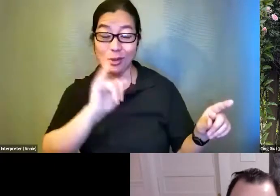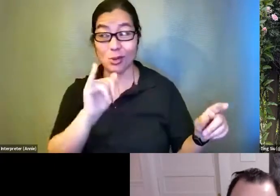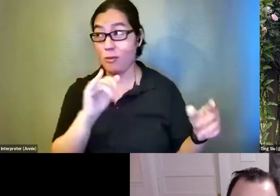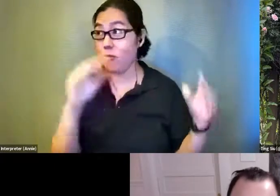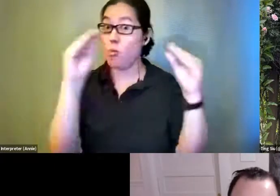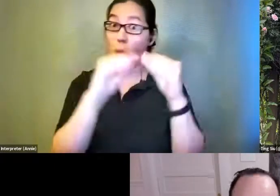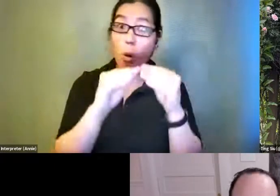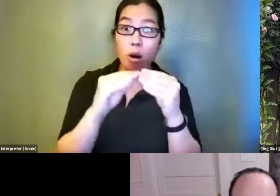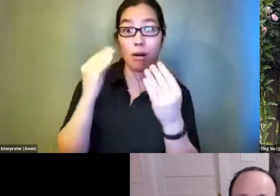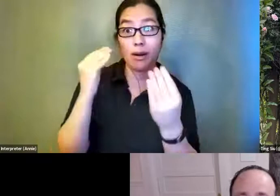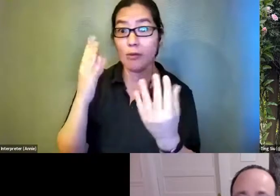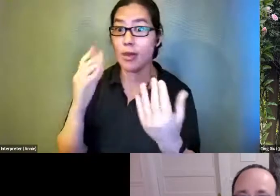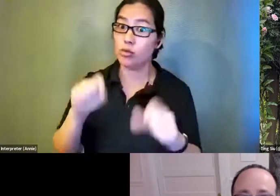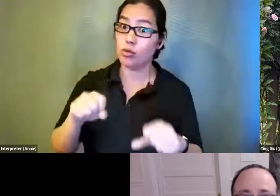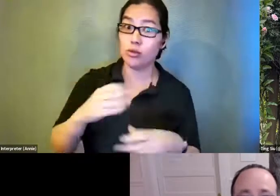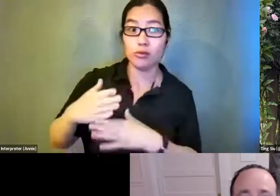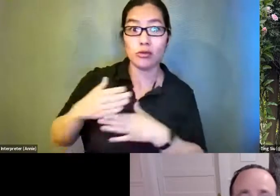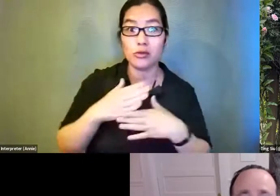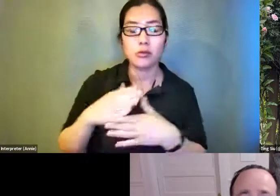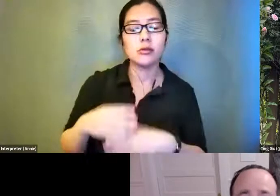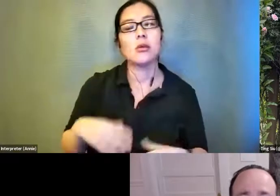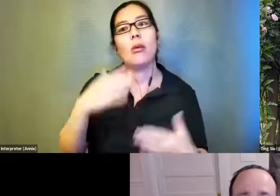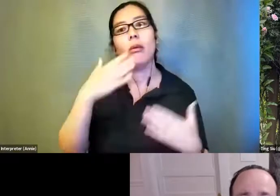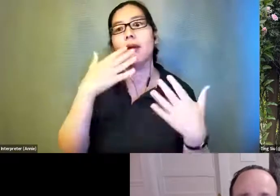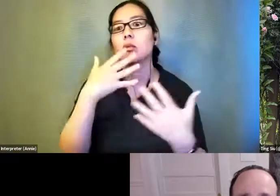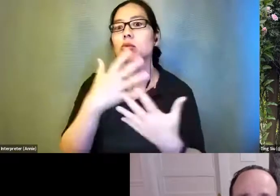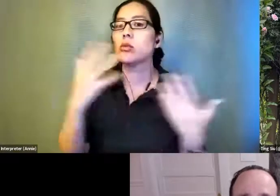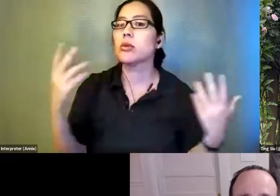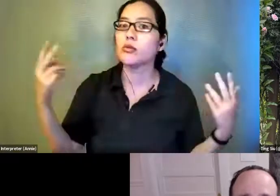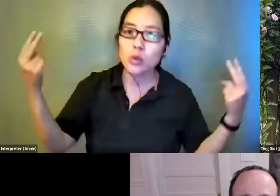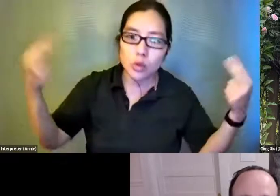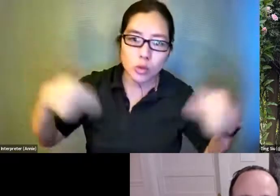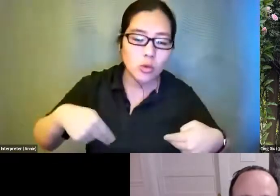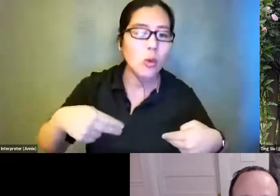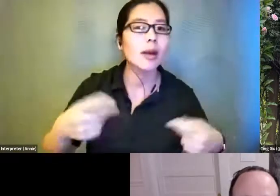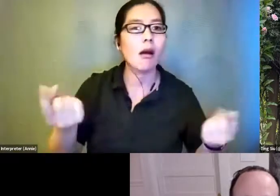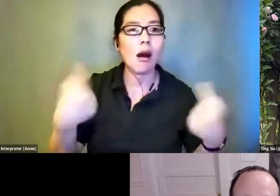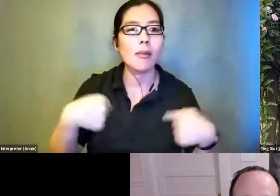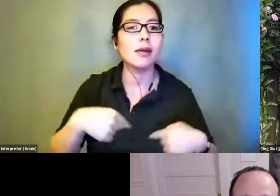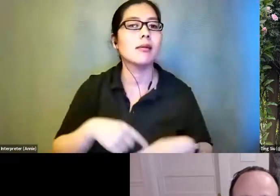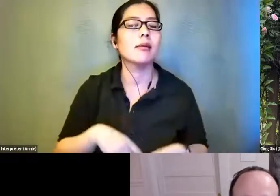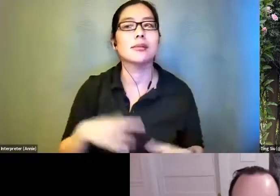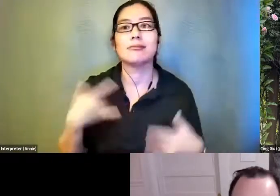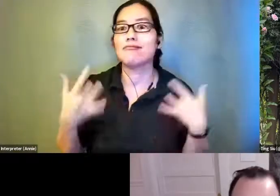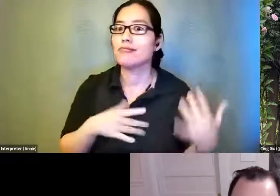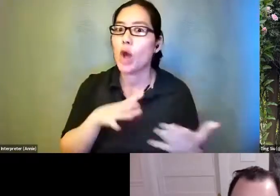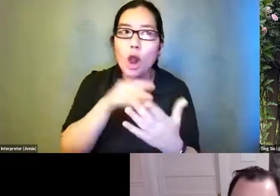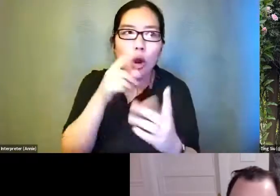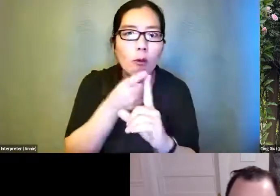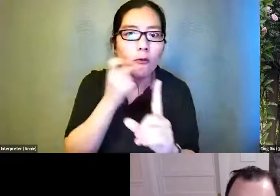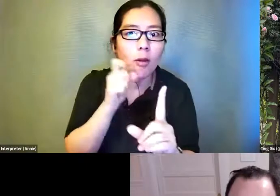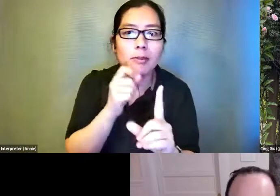this conversation. I want to say thank you for coming. I'm really excited to learn from you all and see how